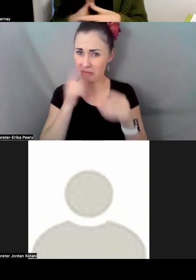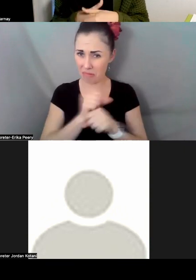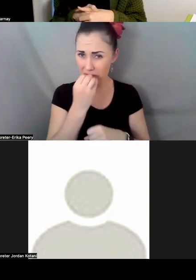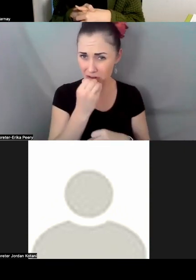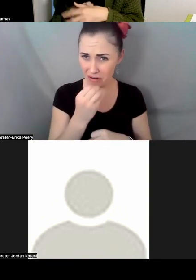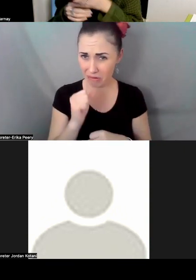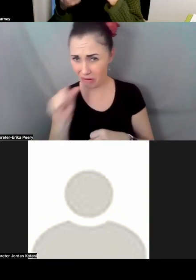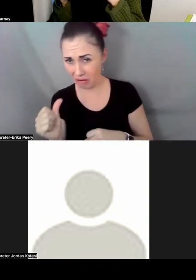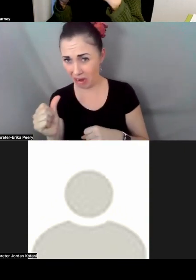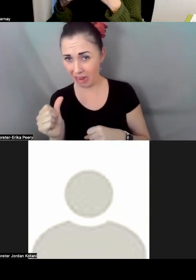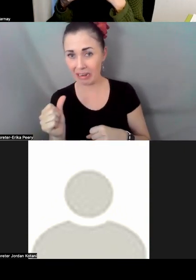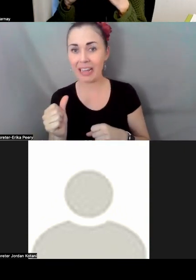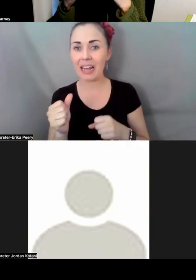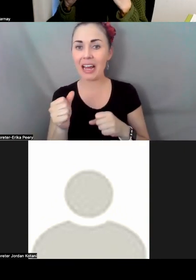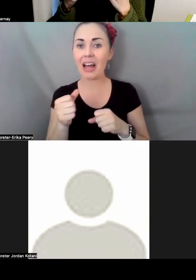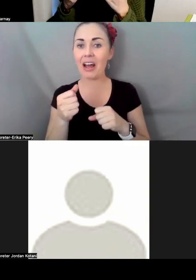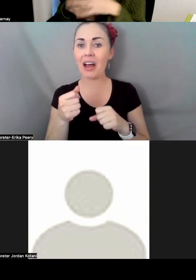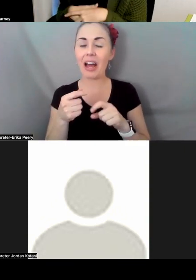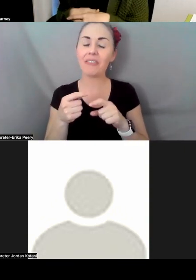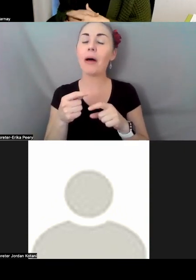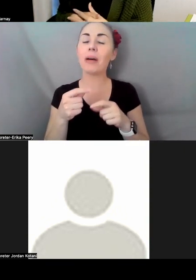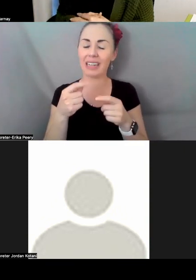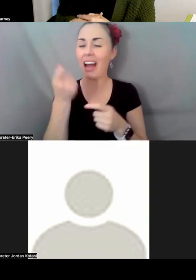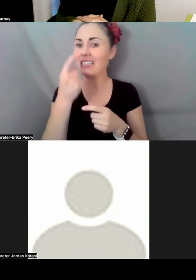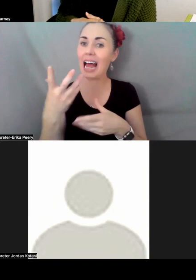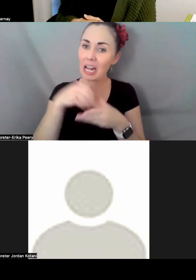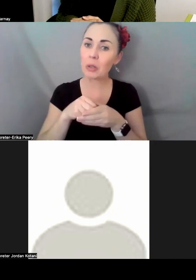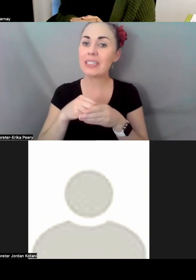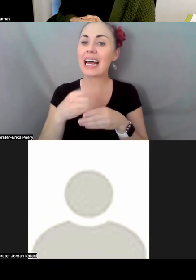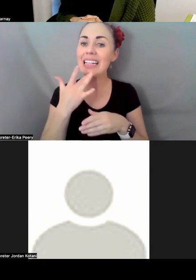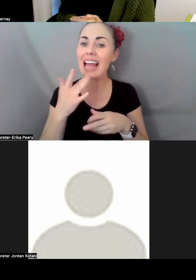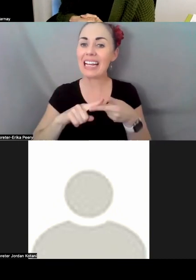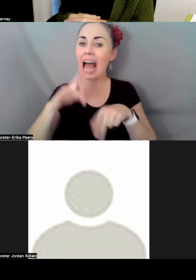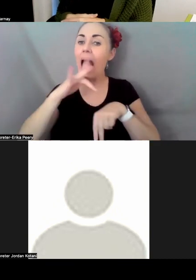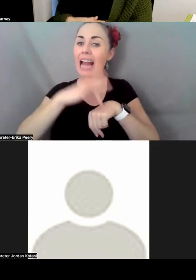That comes from our taste and touch and our mouth. Sense of smell